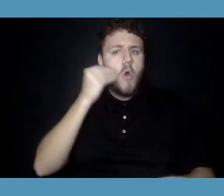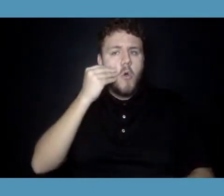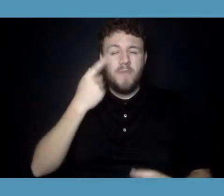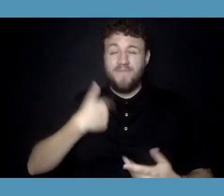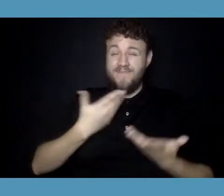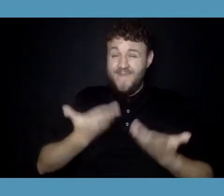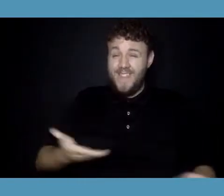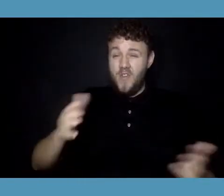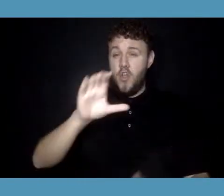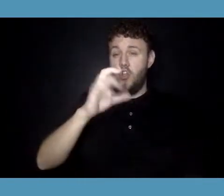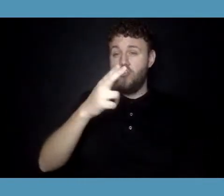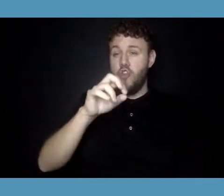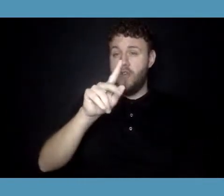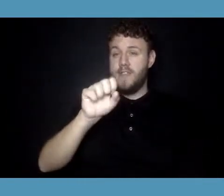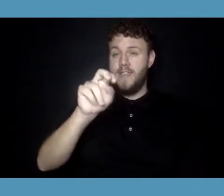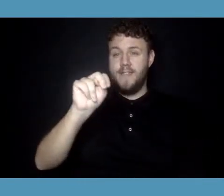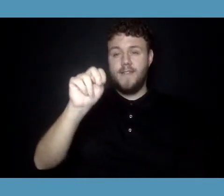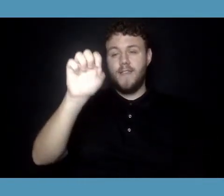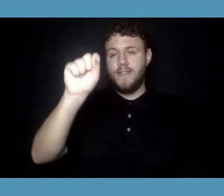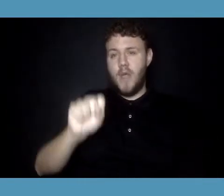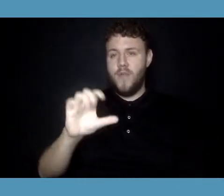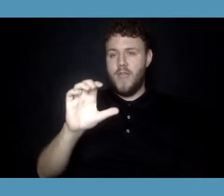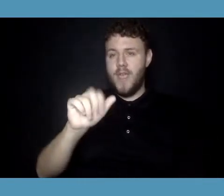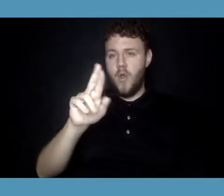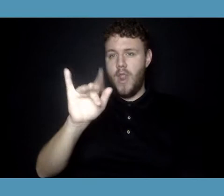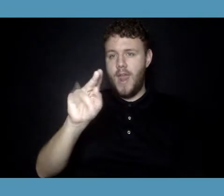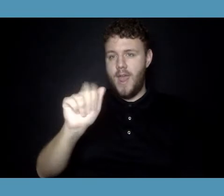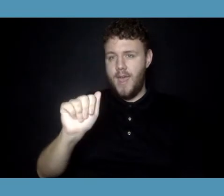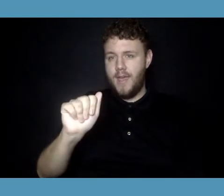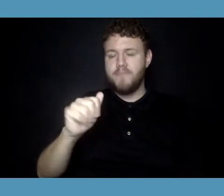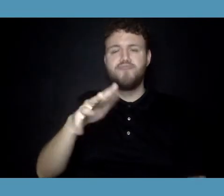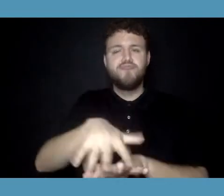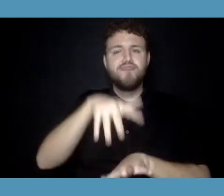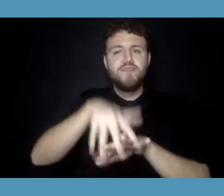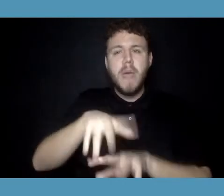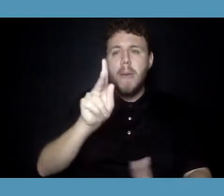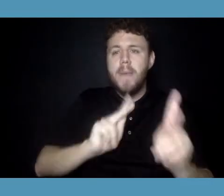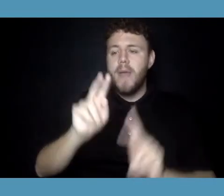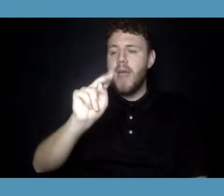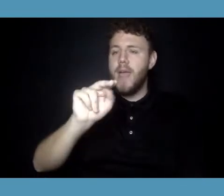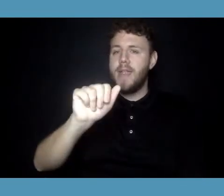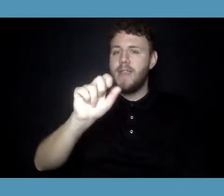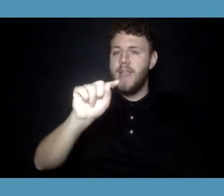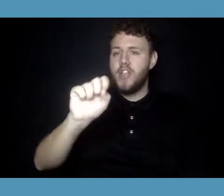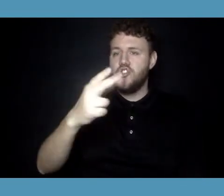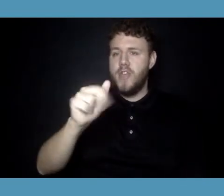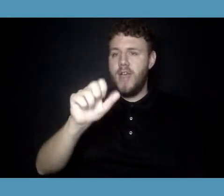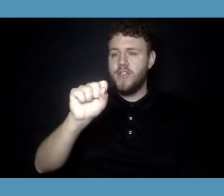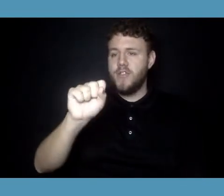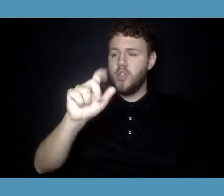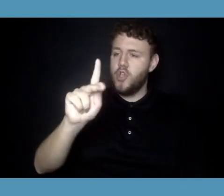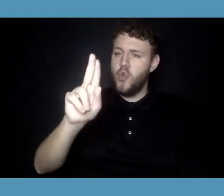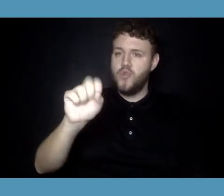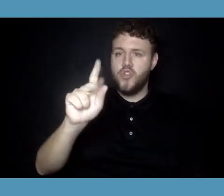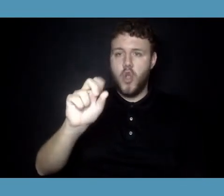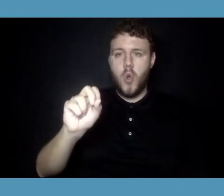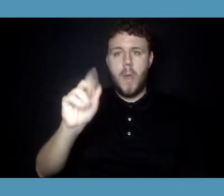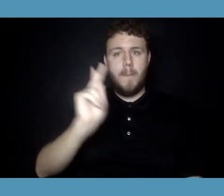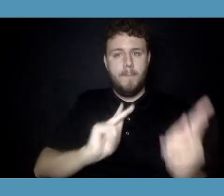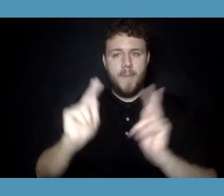South Carolina the historical homelands of the native peoples. Where ever you are let us acknowledge all